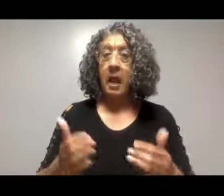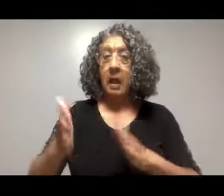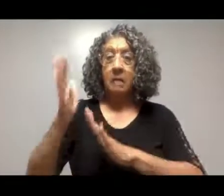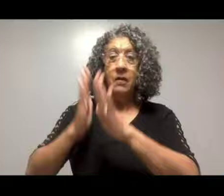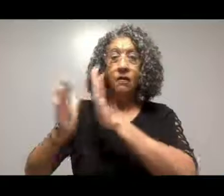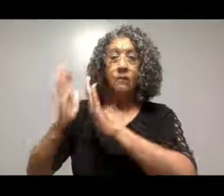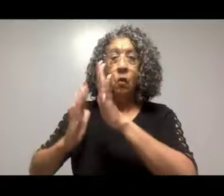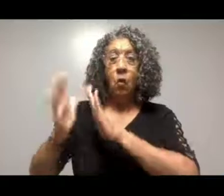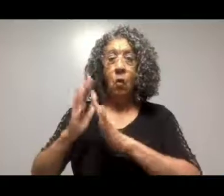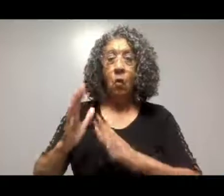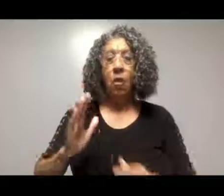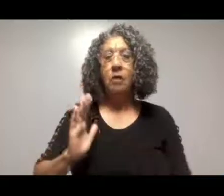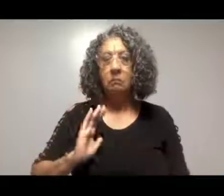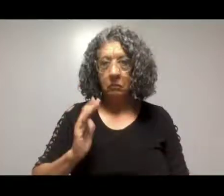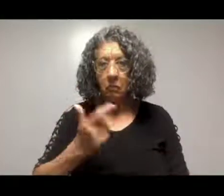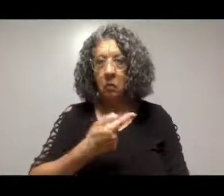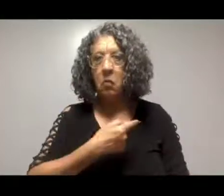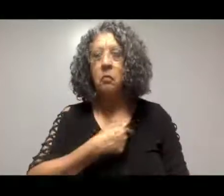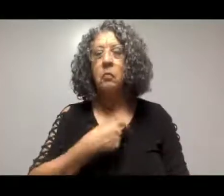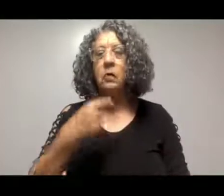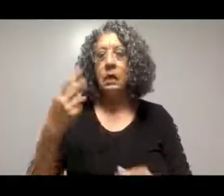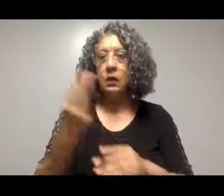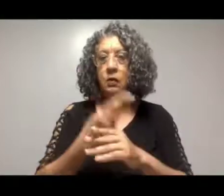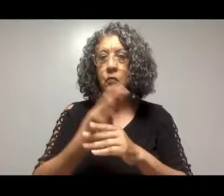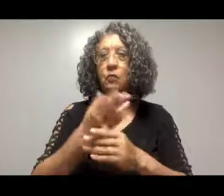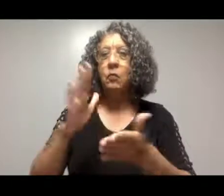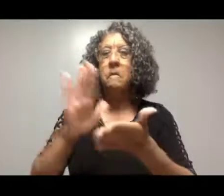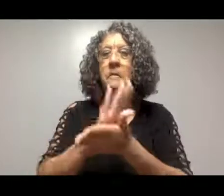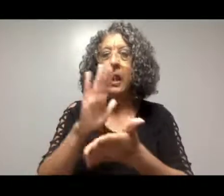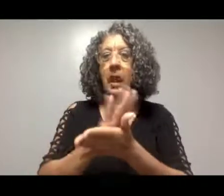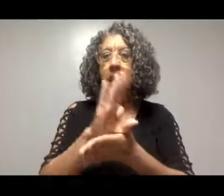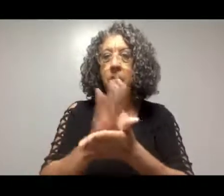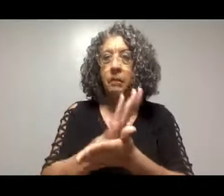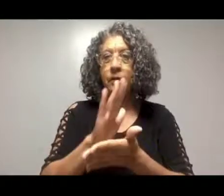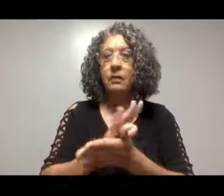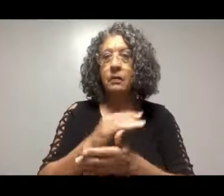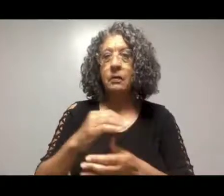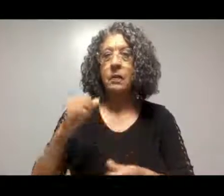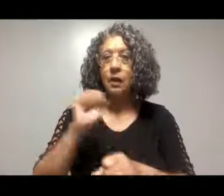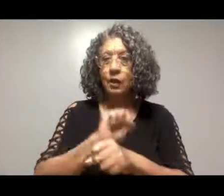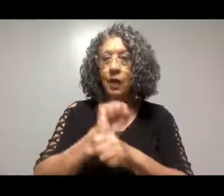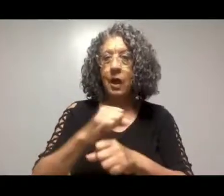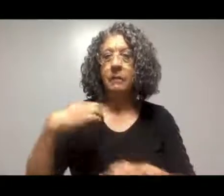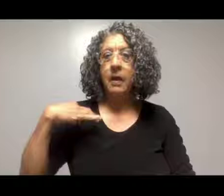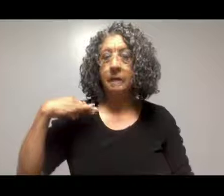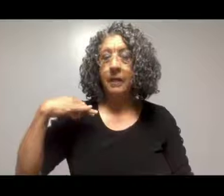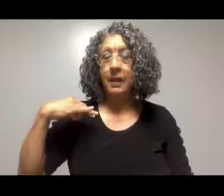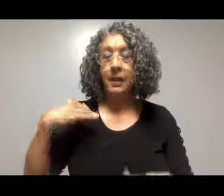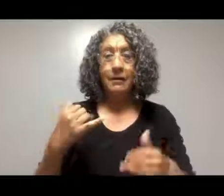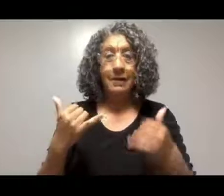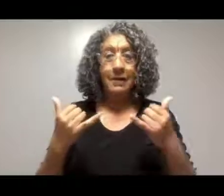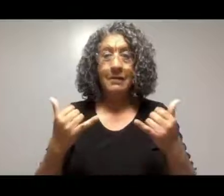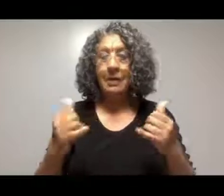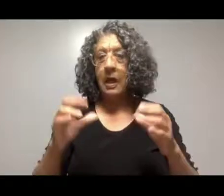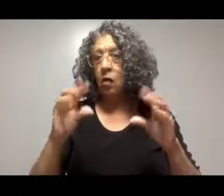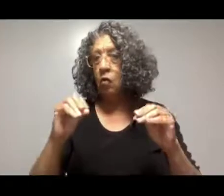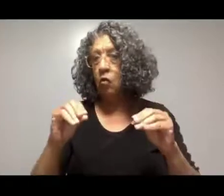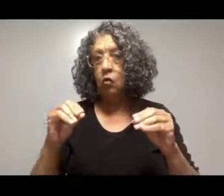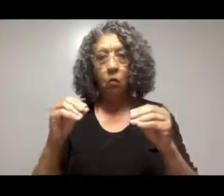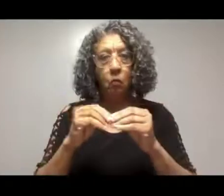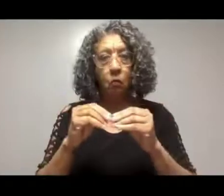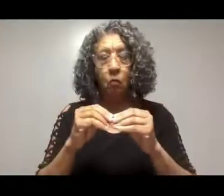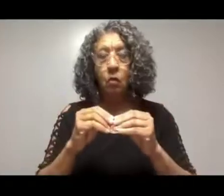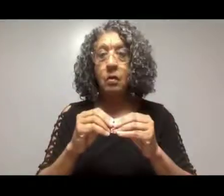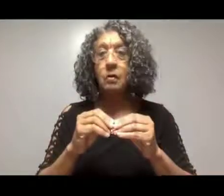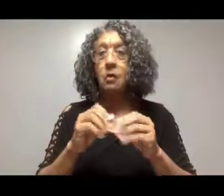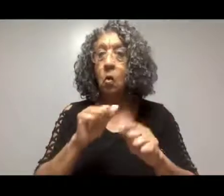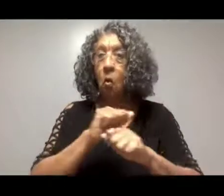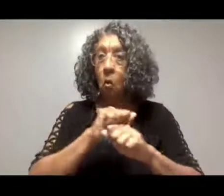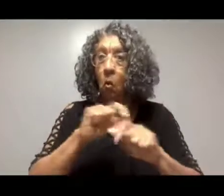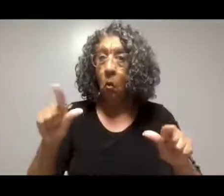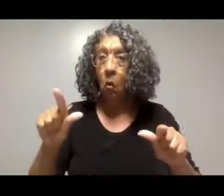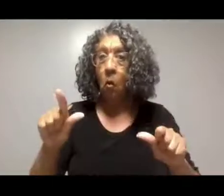A long time ago, we used paper job applications, but now we don't use paper.